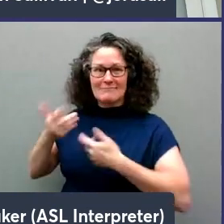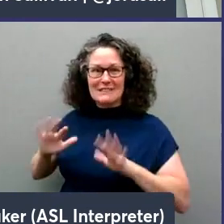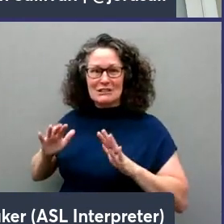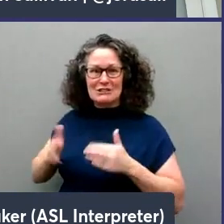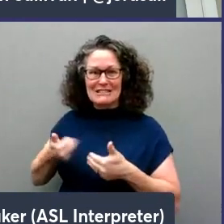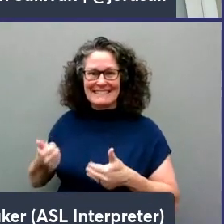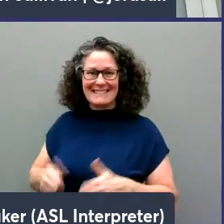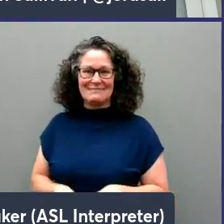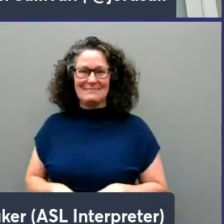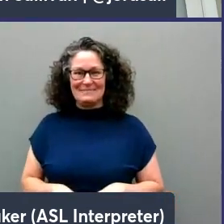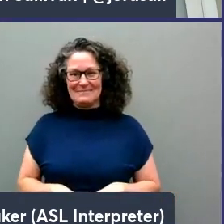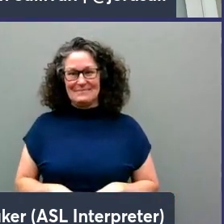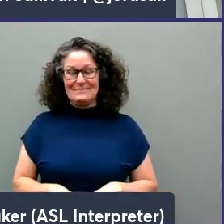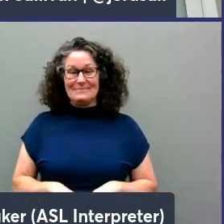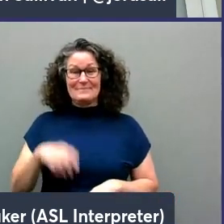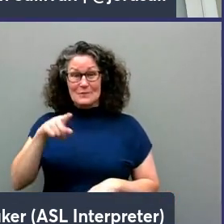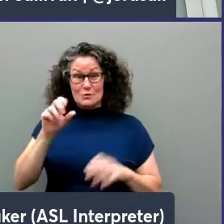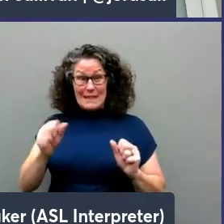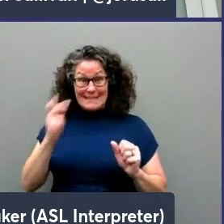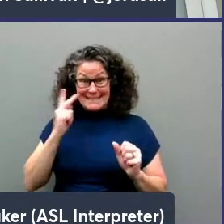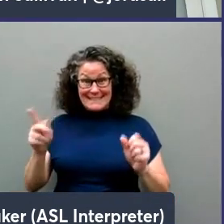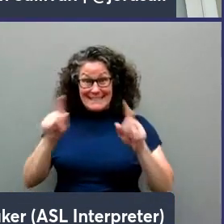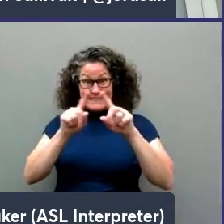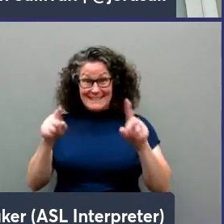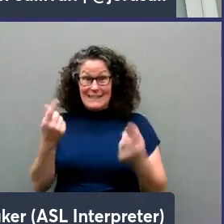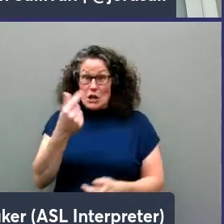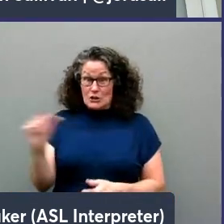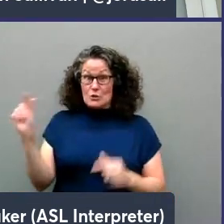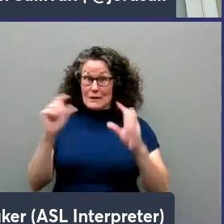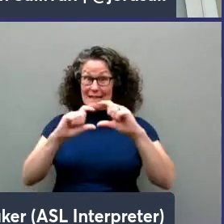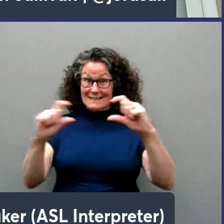So as you can see, we got to green here.